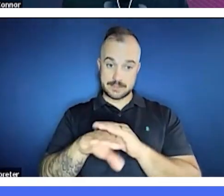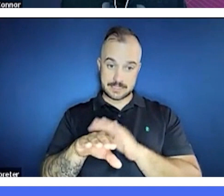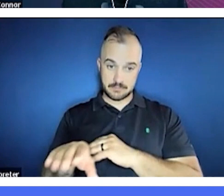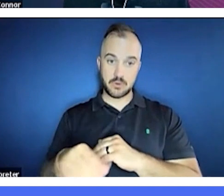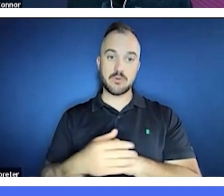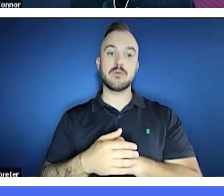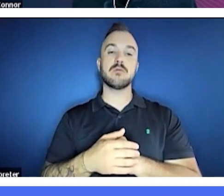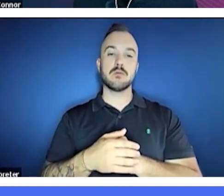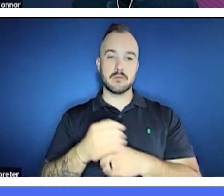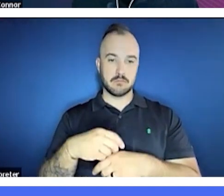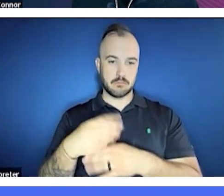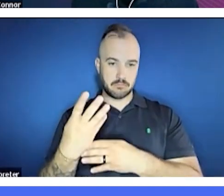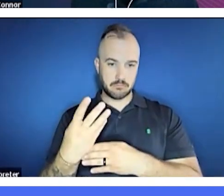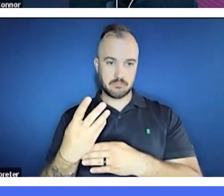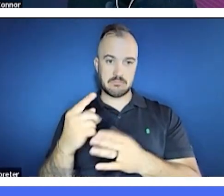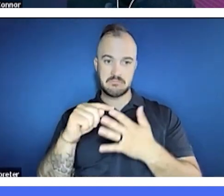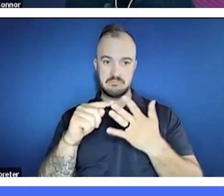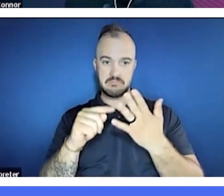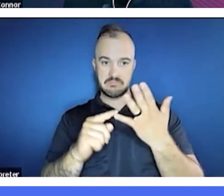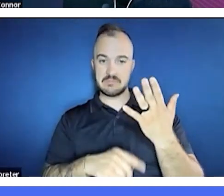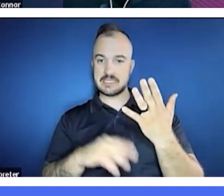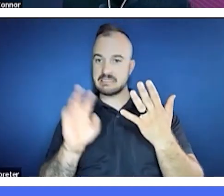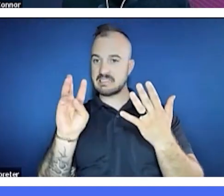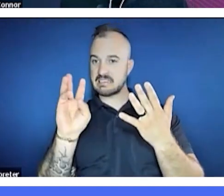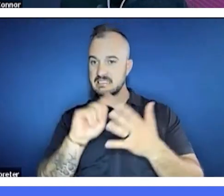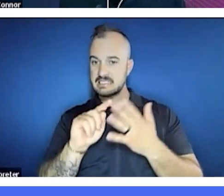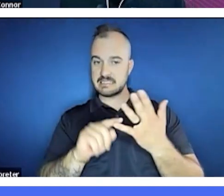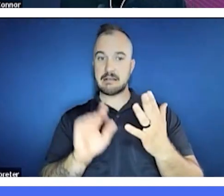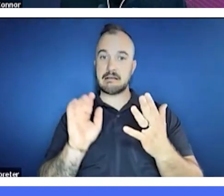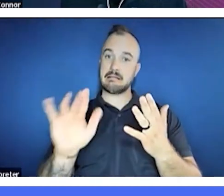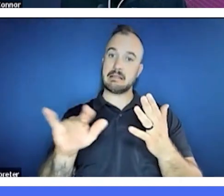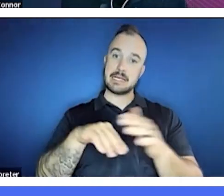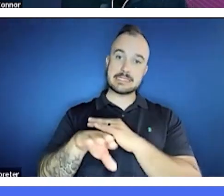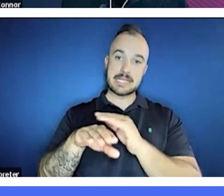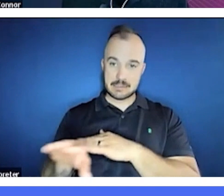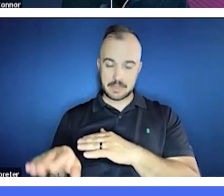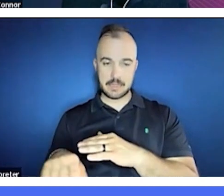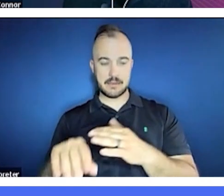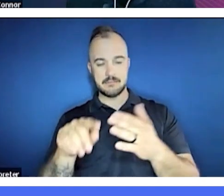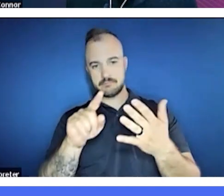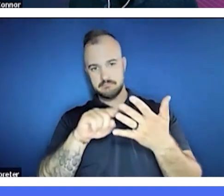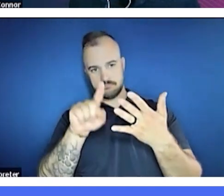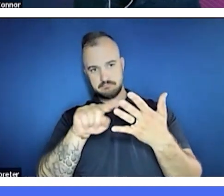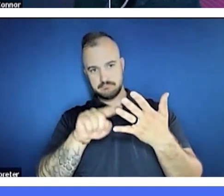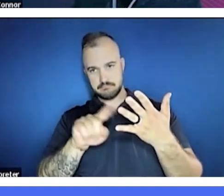and it tells us, here are the six things you need to do, starting with click the accessibility checker button and work through that list as you have questions, come back